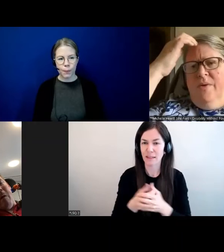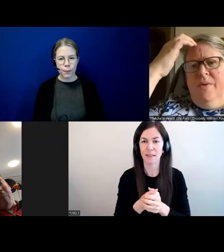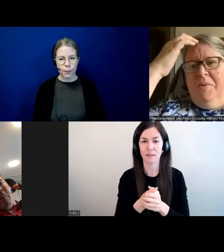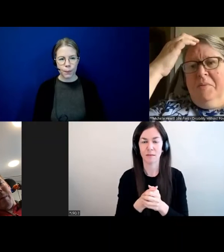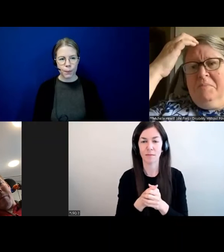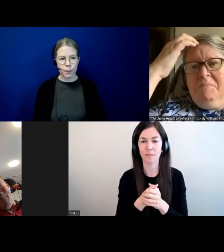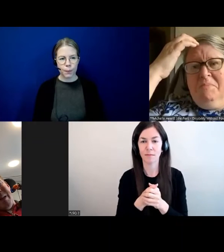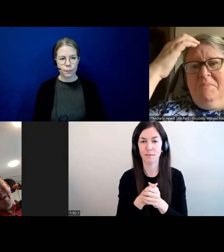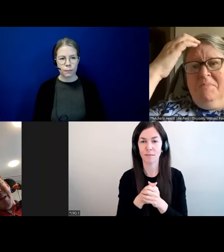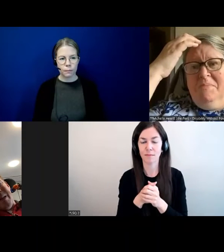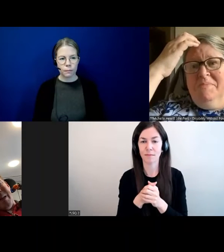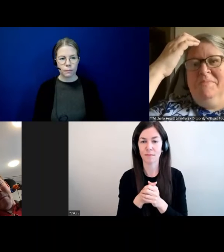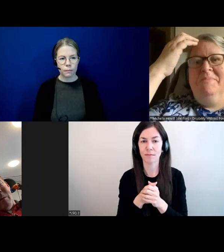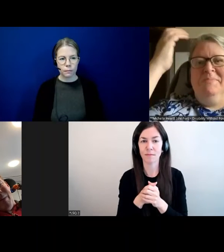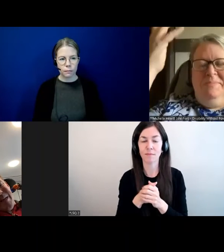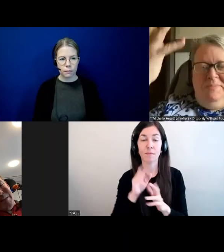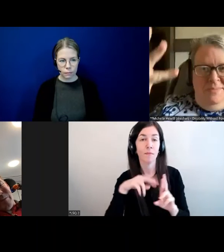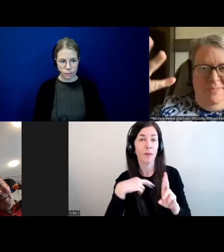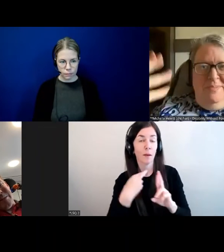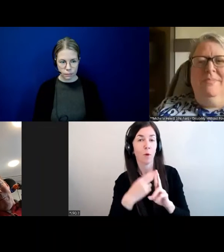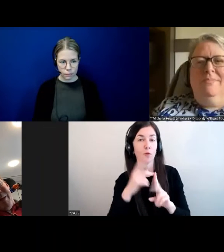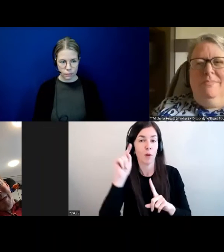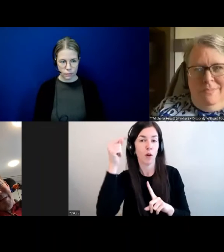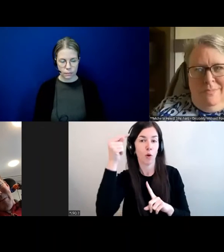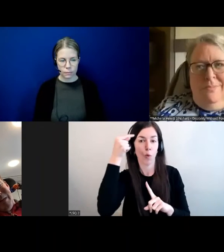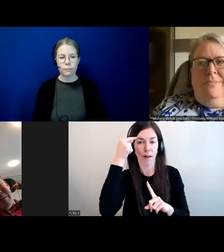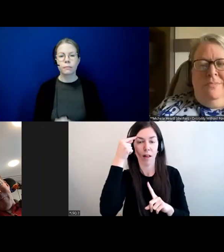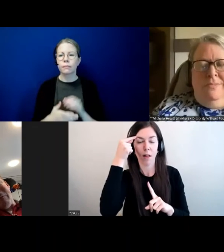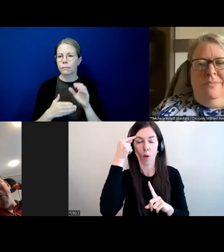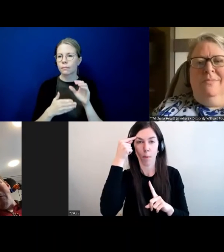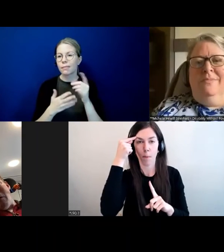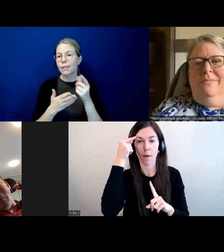THE GOVERNMENT. THE MINISTRIES, THE MINISTRIES OF